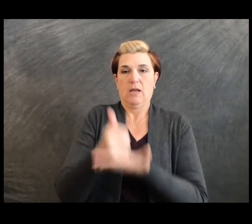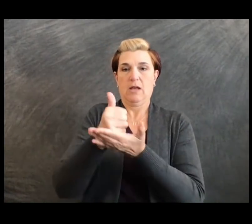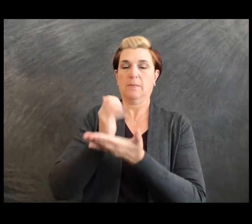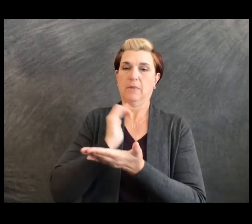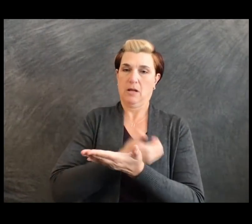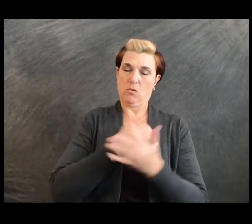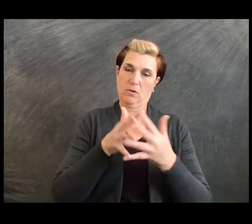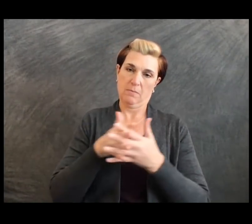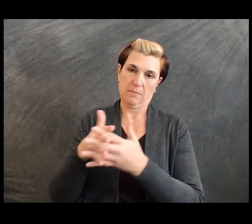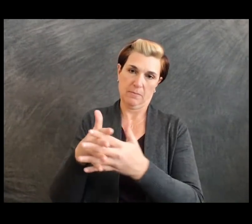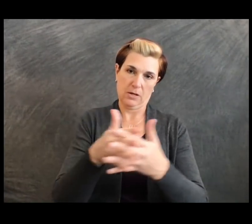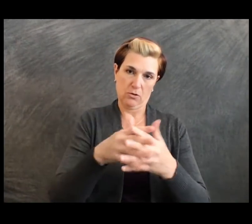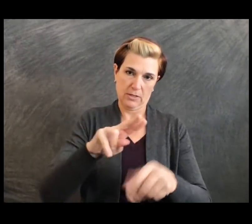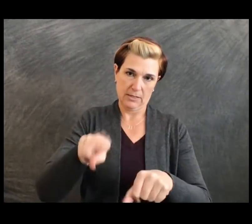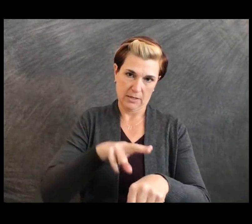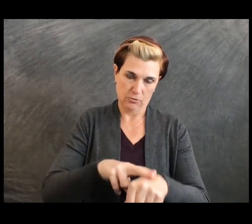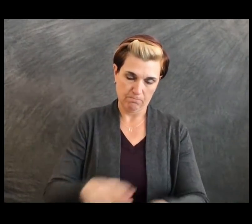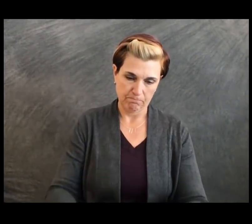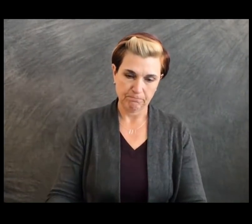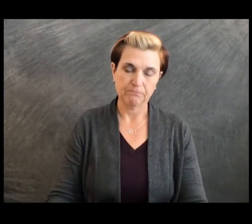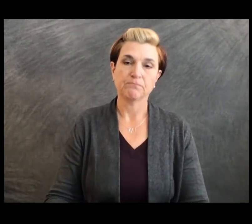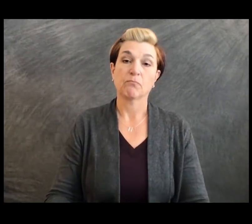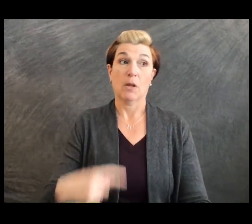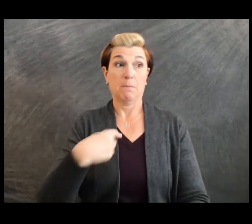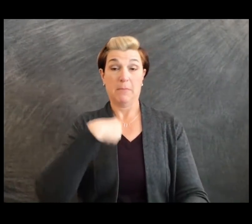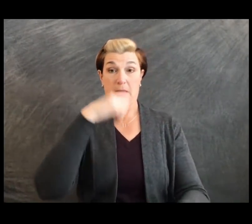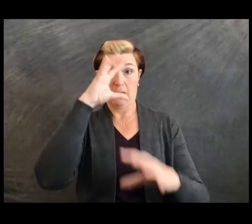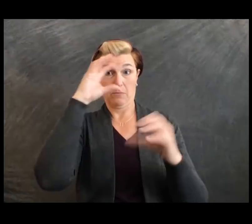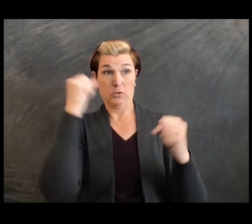the president and I promised was to remind people that on the the weekends